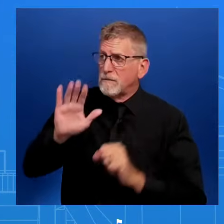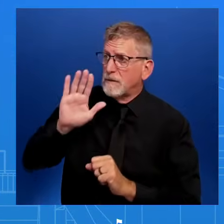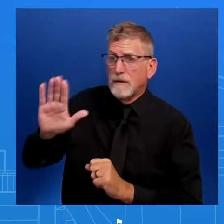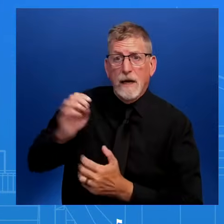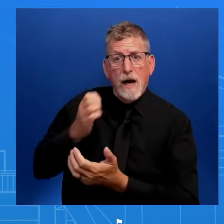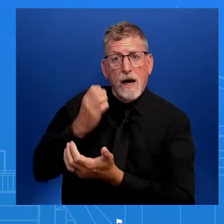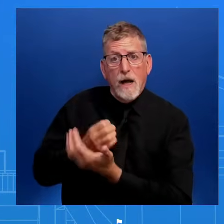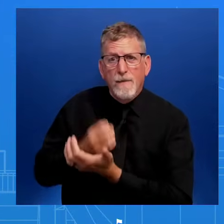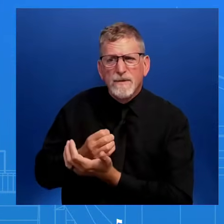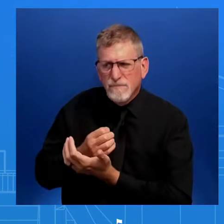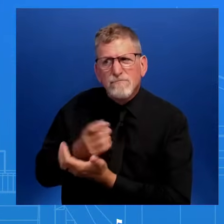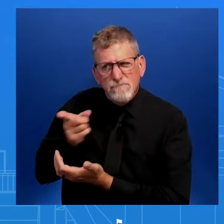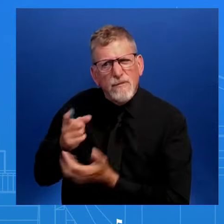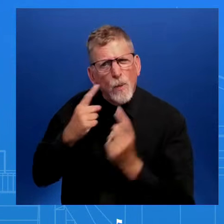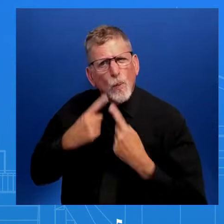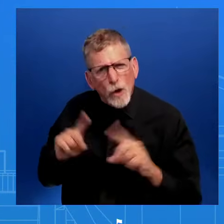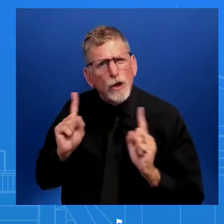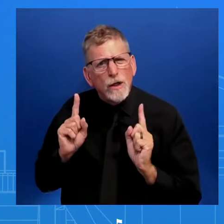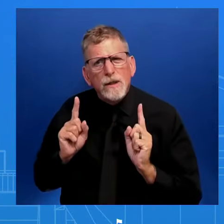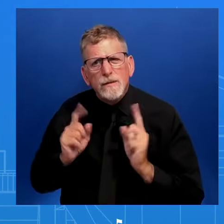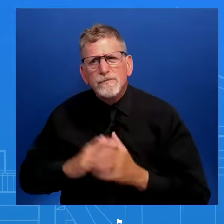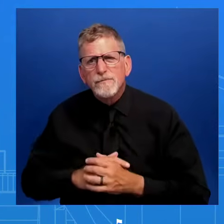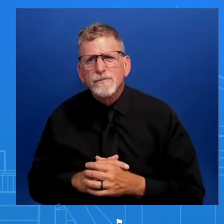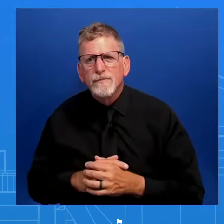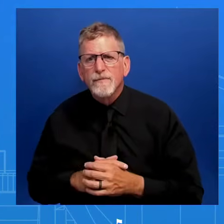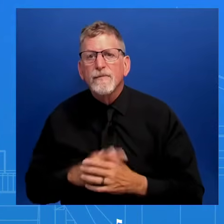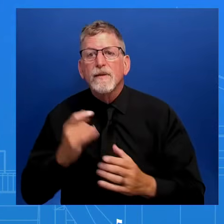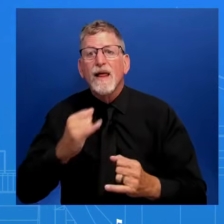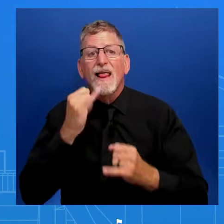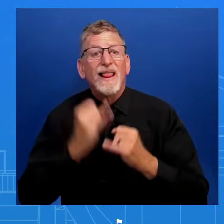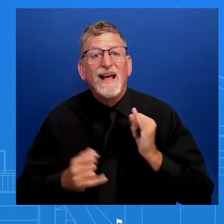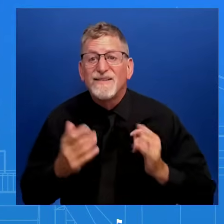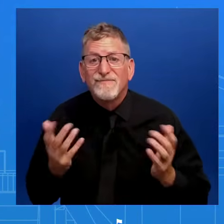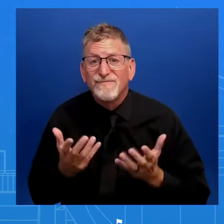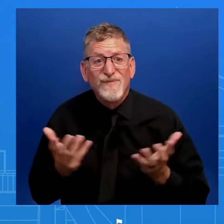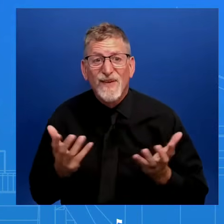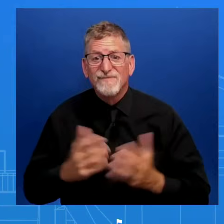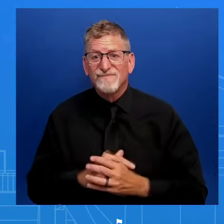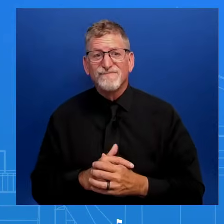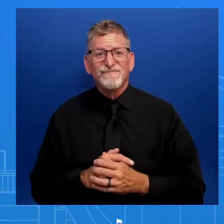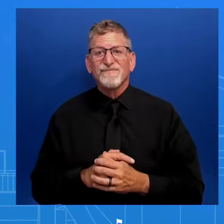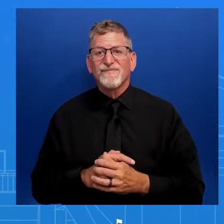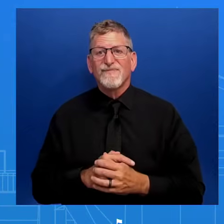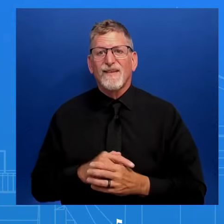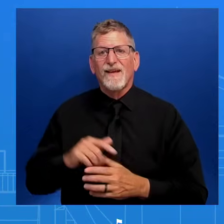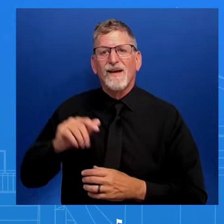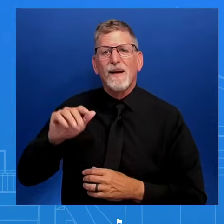Real wages are up 0.4 percent in the last 30 months, and that's less than 1 percent increase over the past two and a half years.